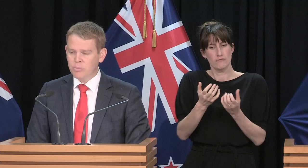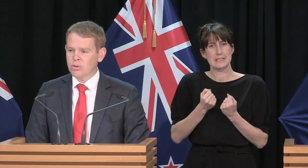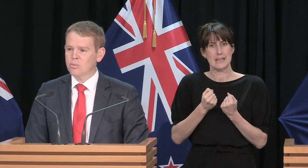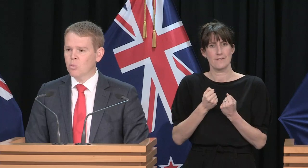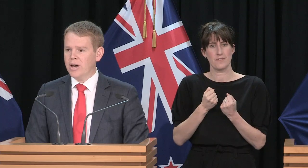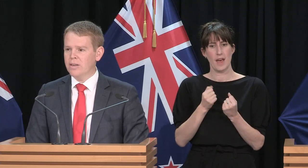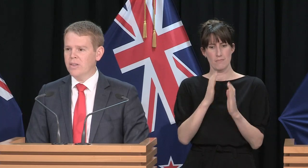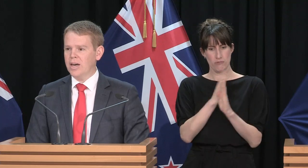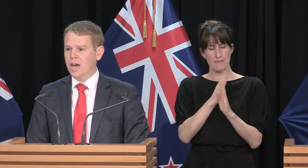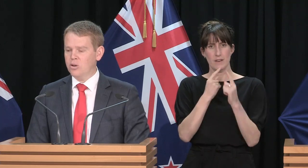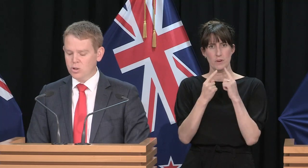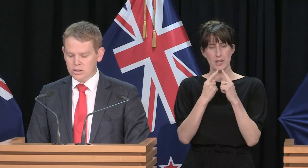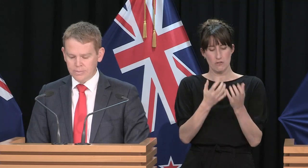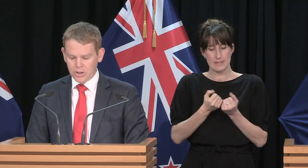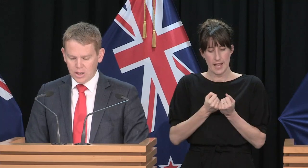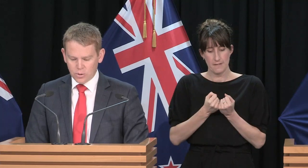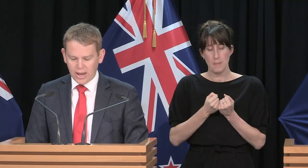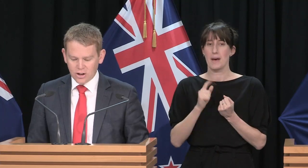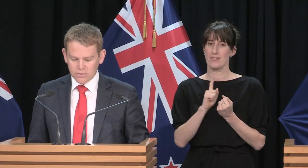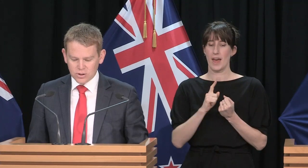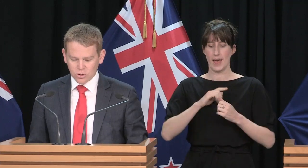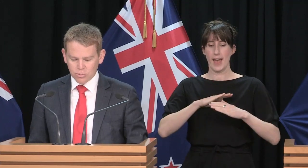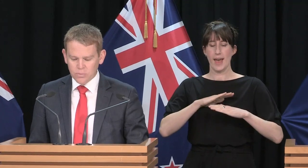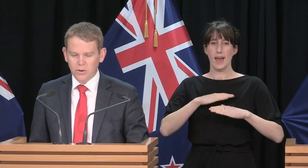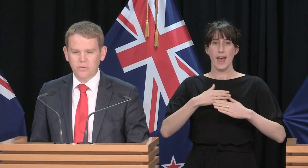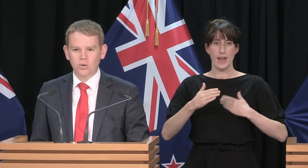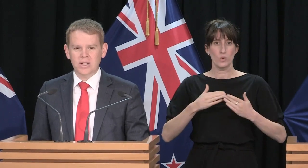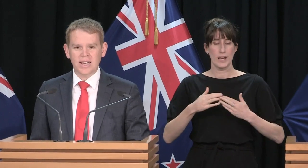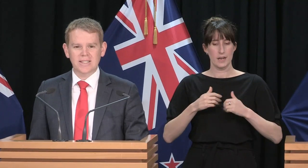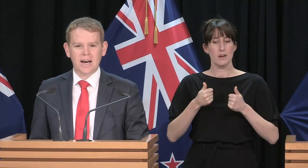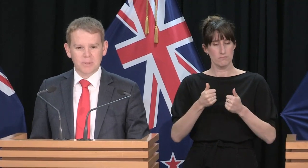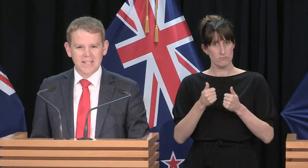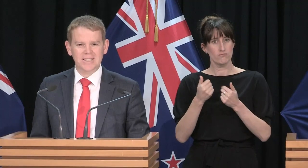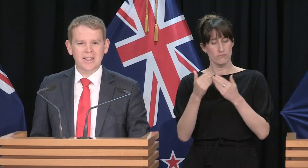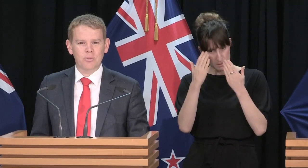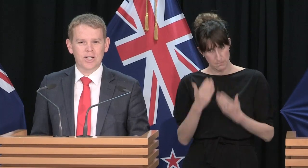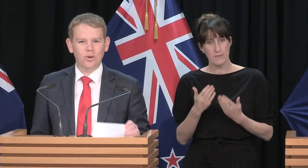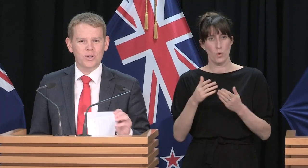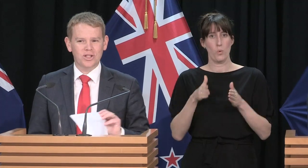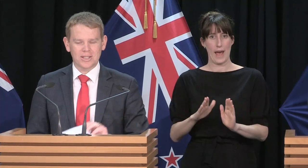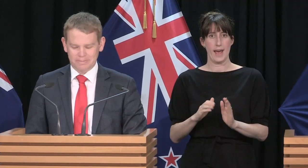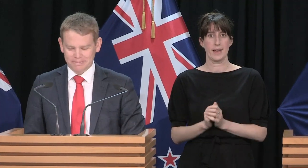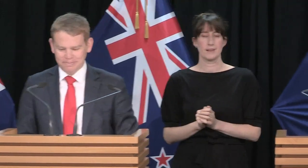of the media outlets who received that sensitive information and the